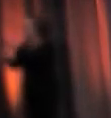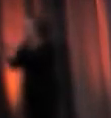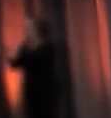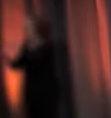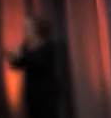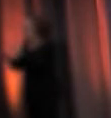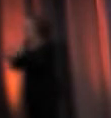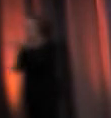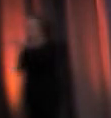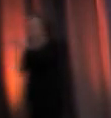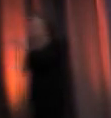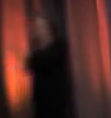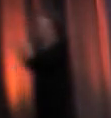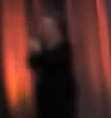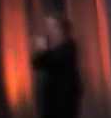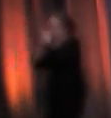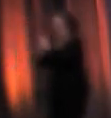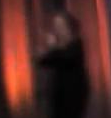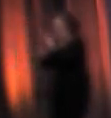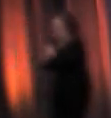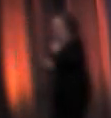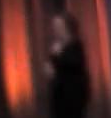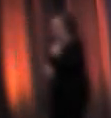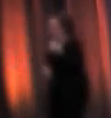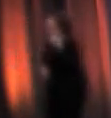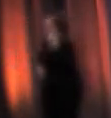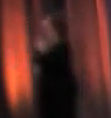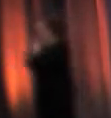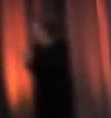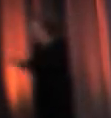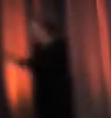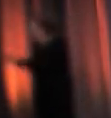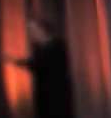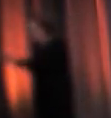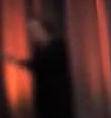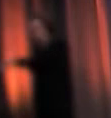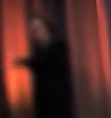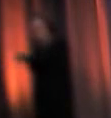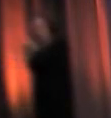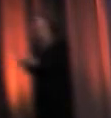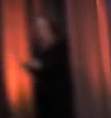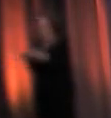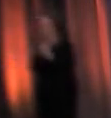Today, the Jodi Awards are characterised by a wide portfolio of nominations, that look to a growing horizon